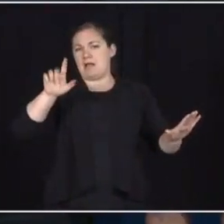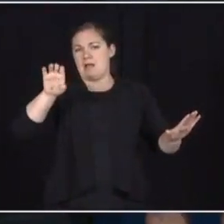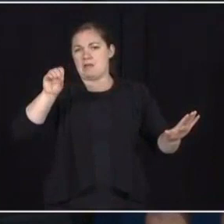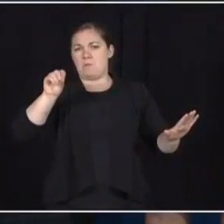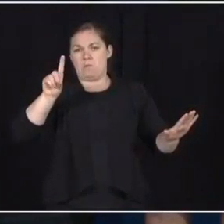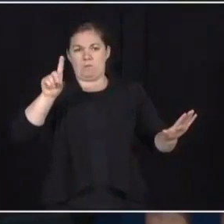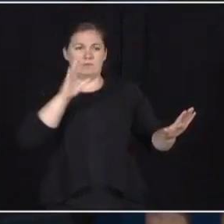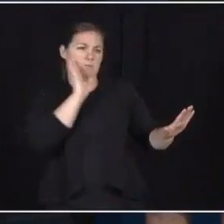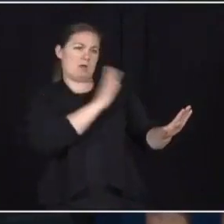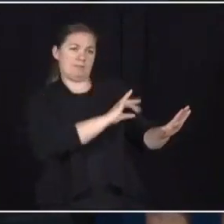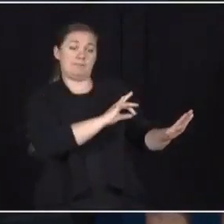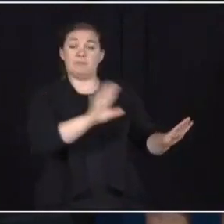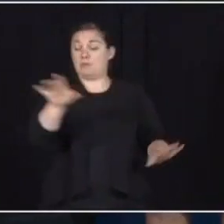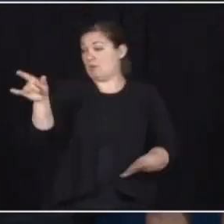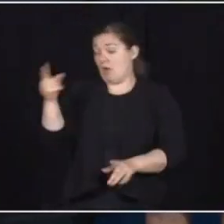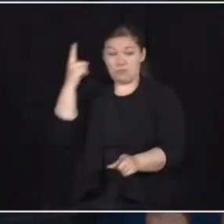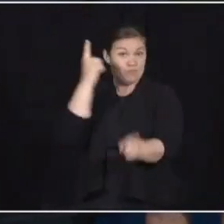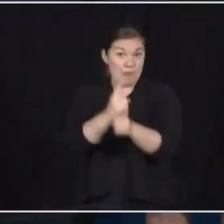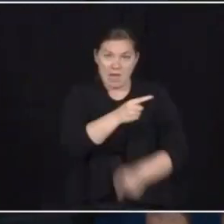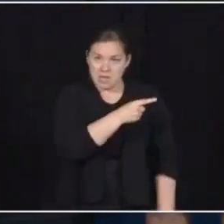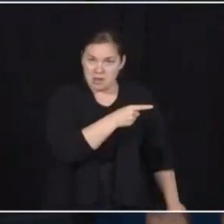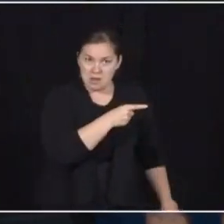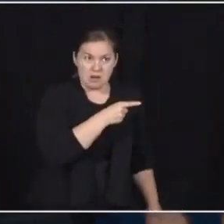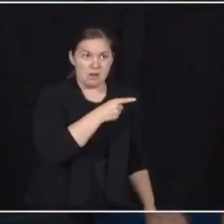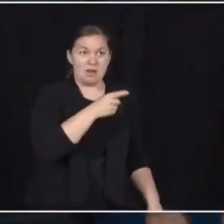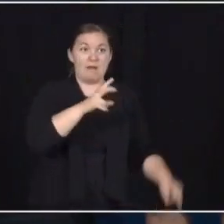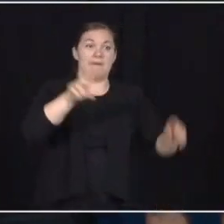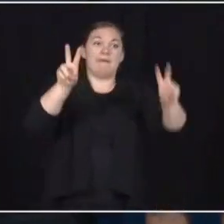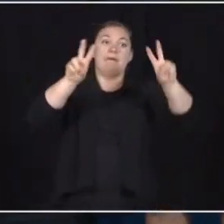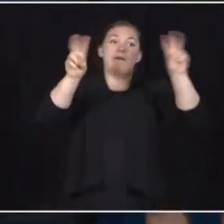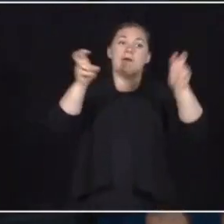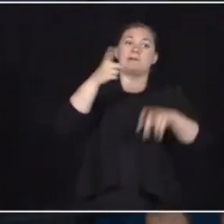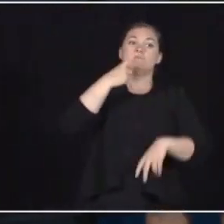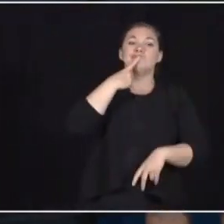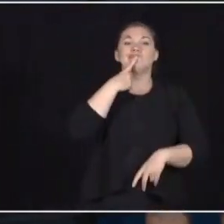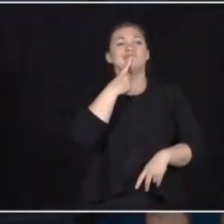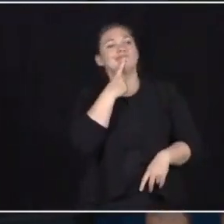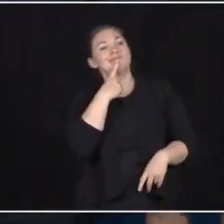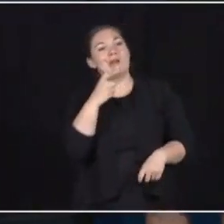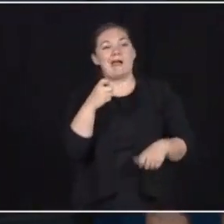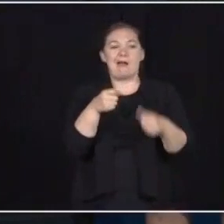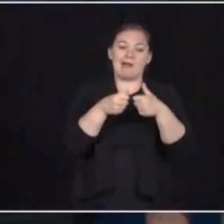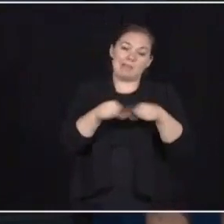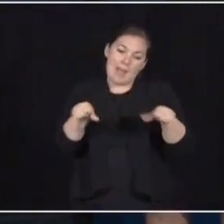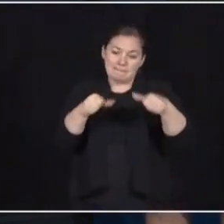the nail right on the head, in terms of redtape and regulation. We toured a company this morning